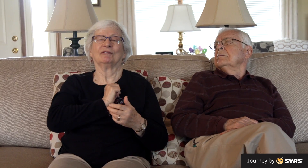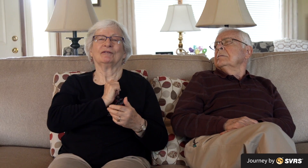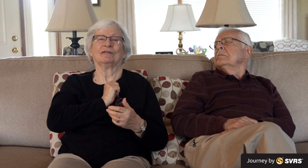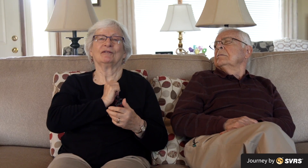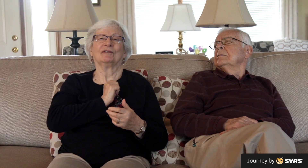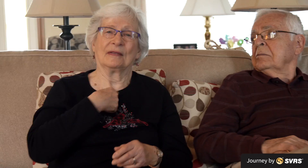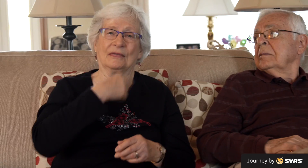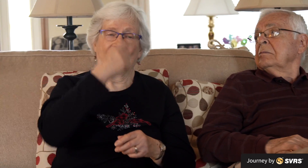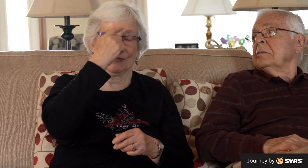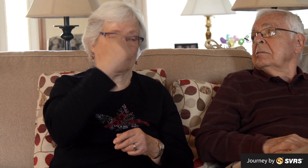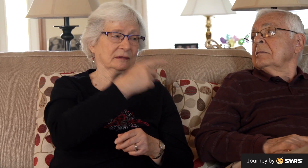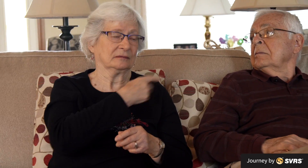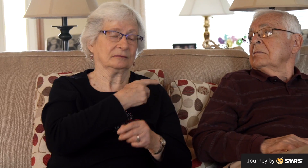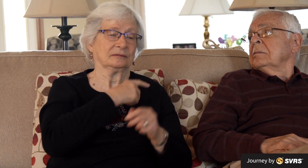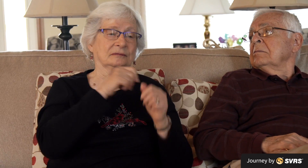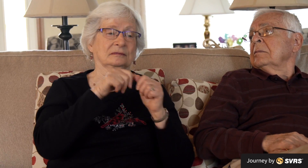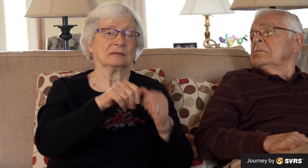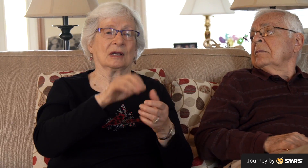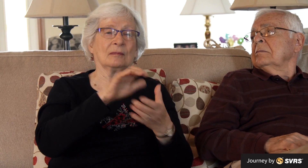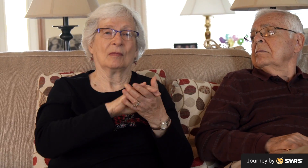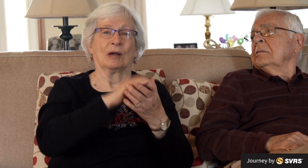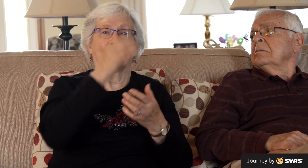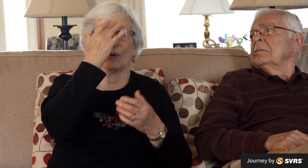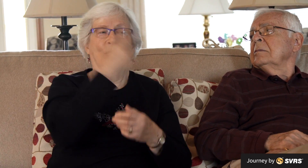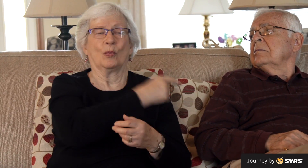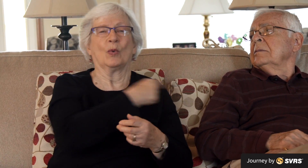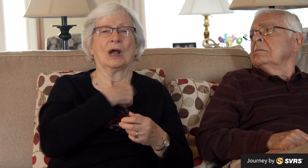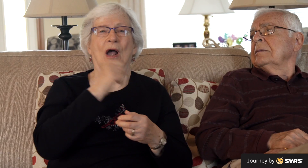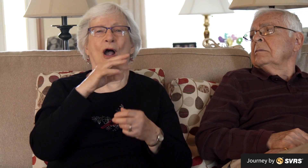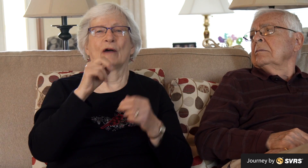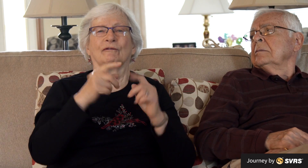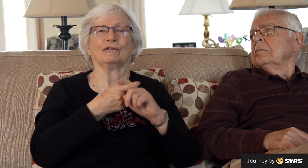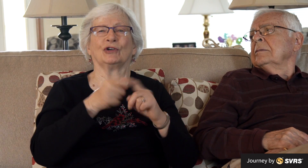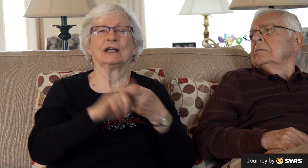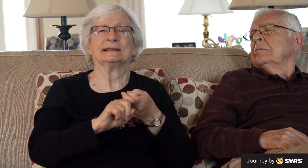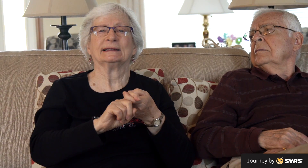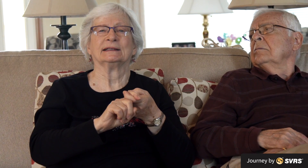I think our marriage lasted this long because we are friends.